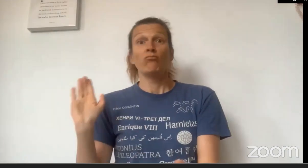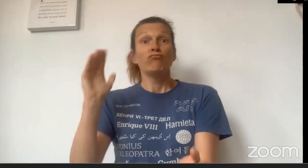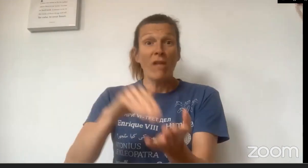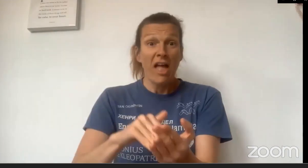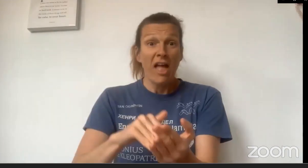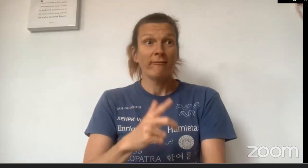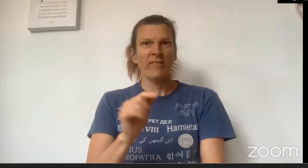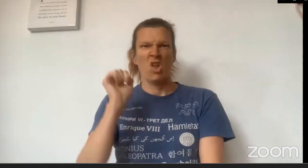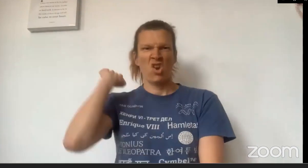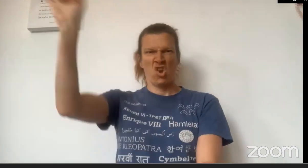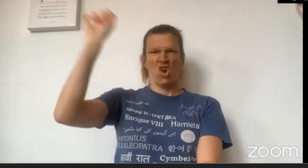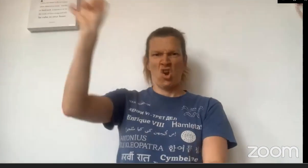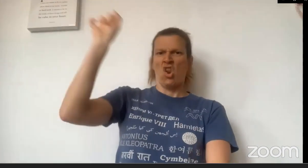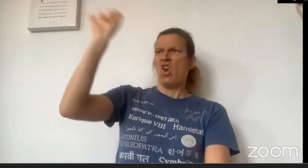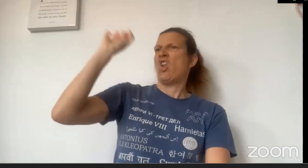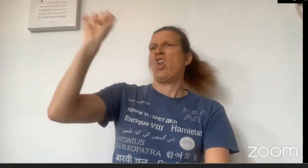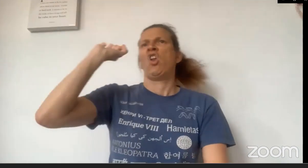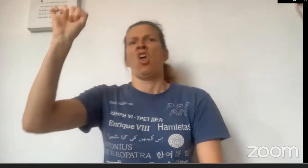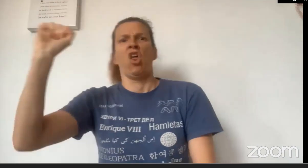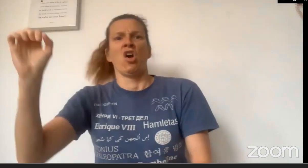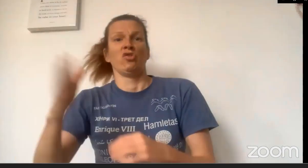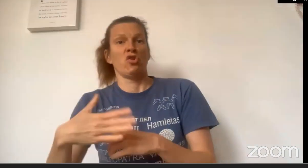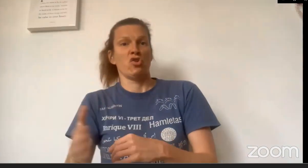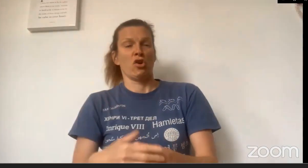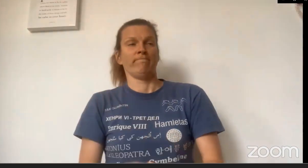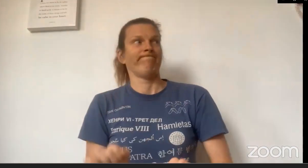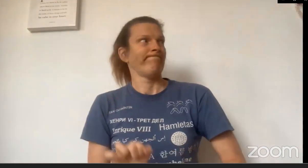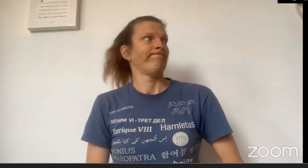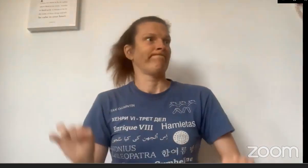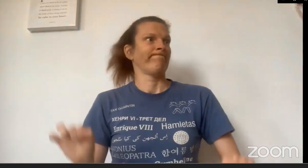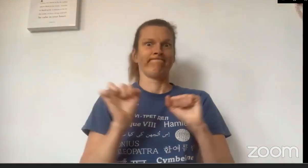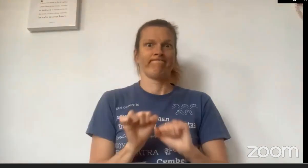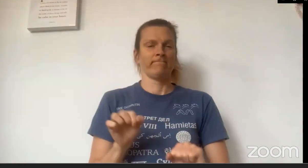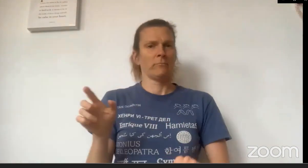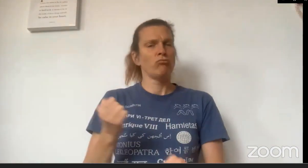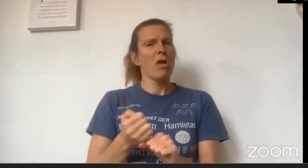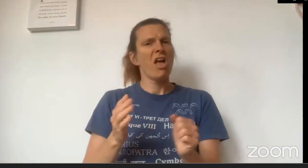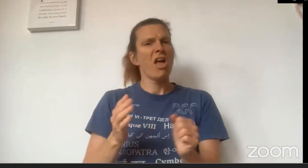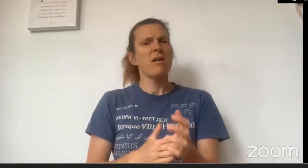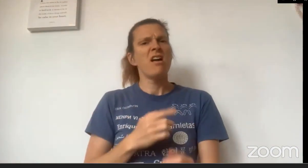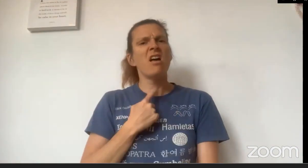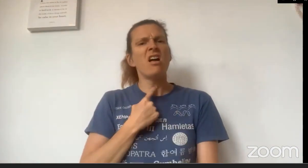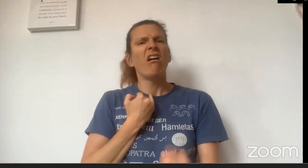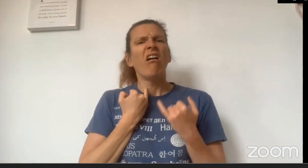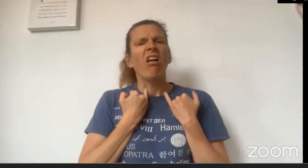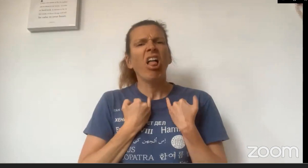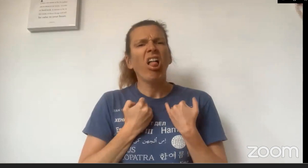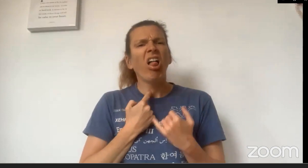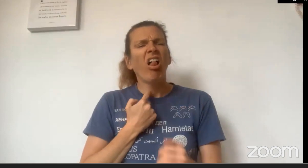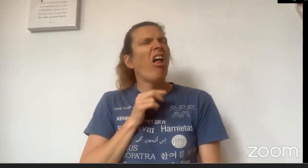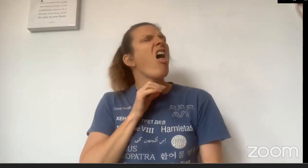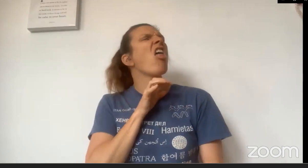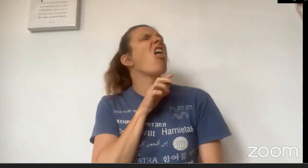house very quickly. He arrived and knocked on the door. Now Grandma was very